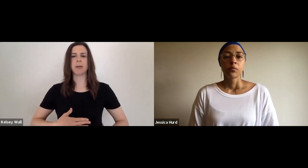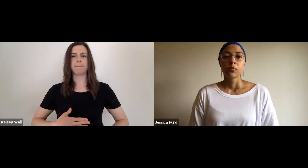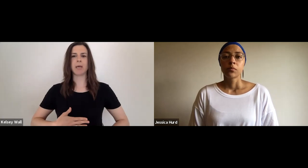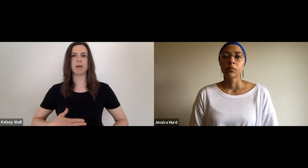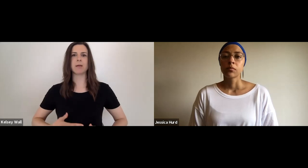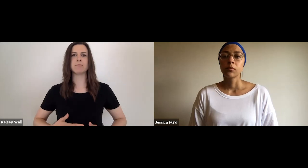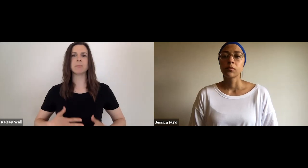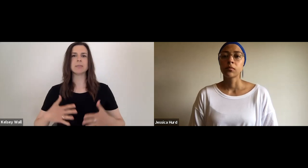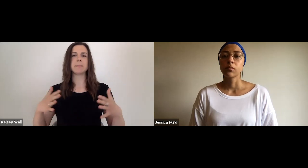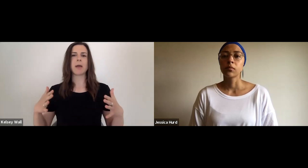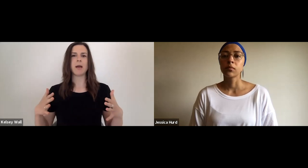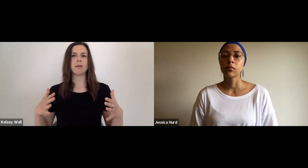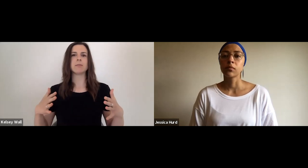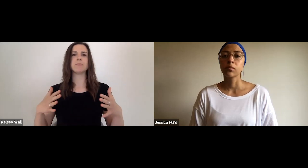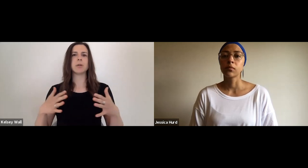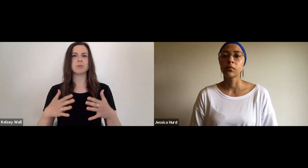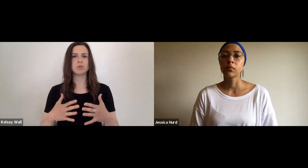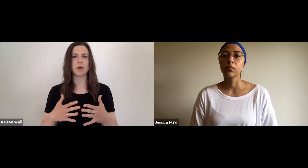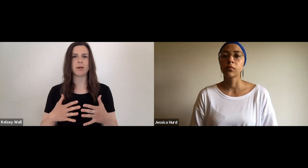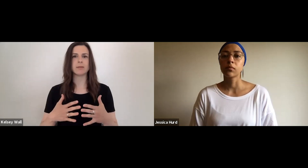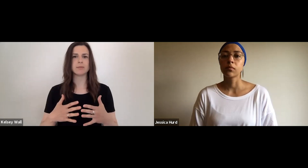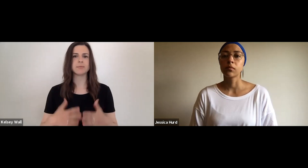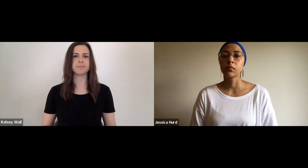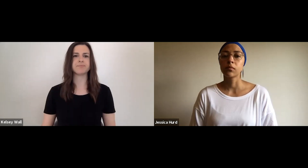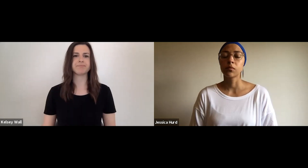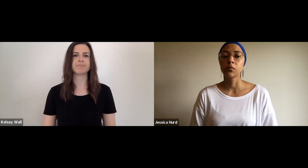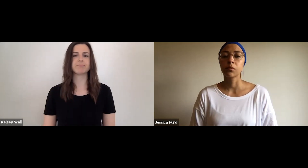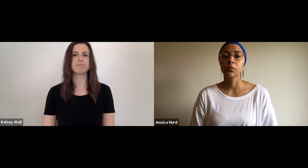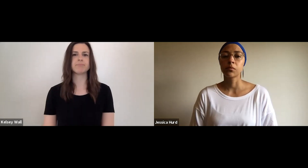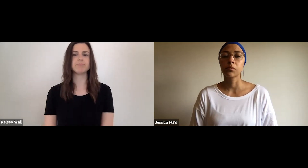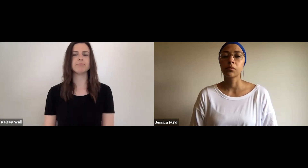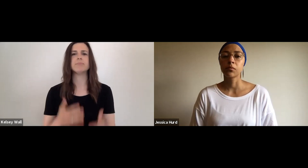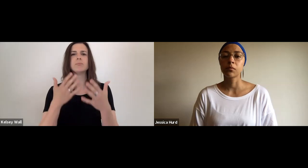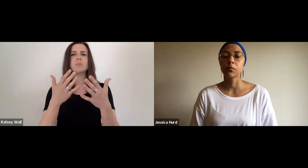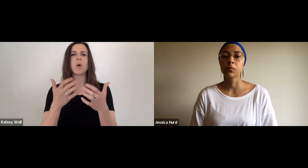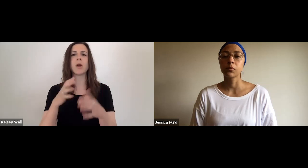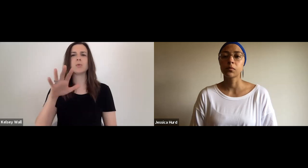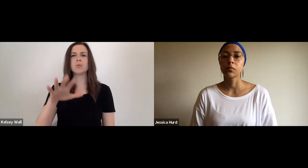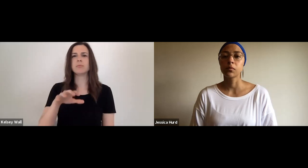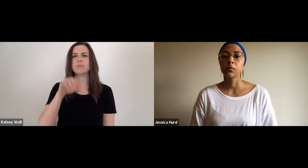It doesn't matter. As you breathe in and out, feel the expansion and contraction of your stomach.